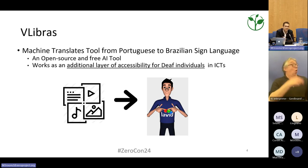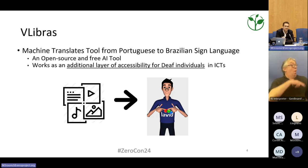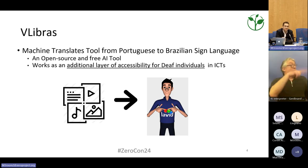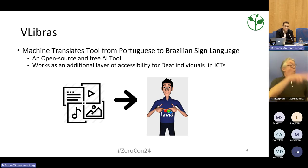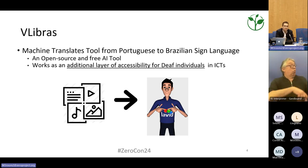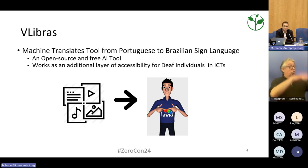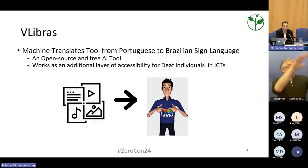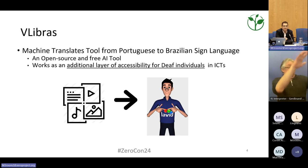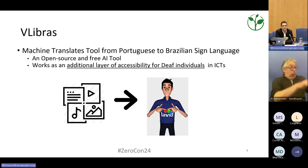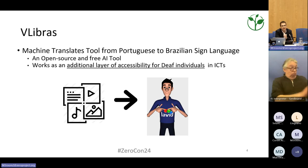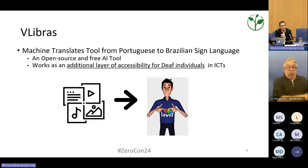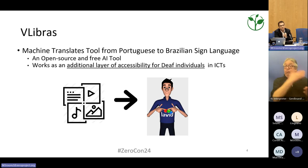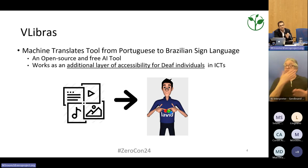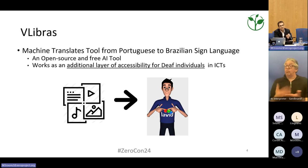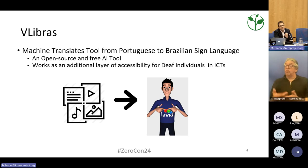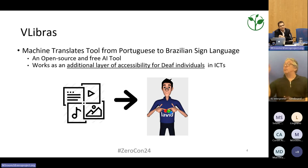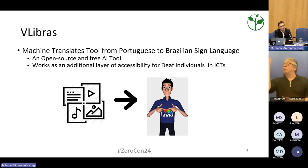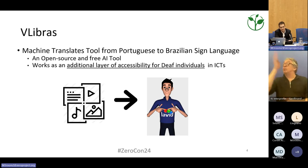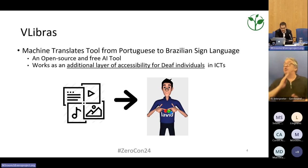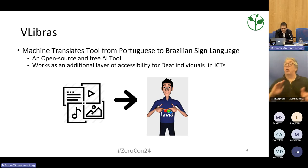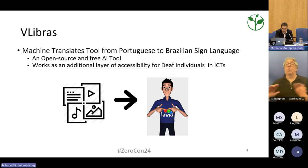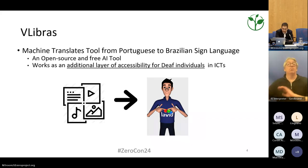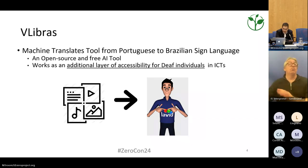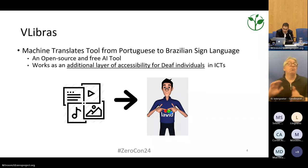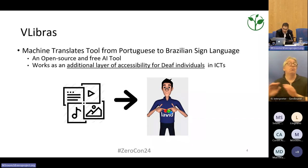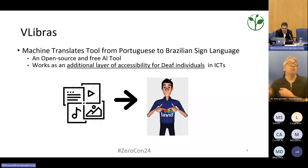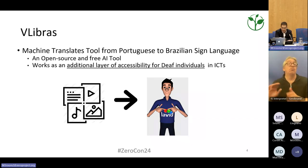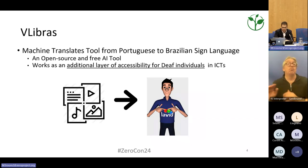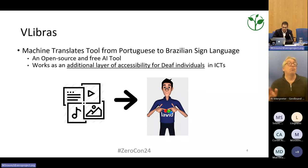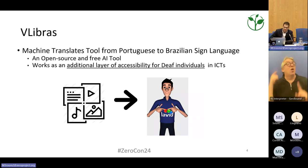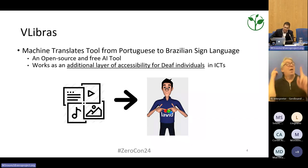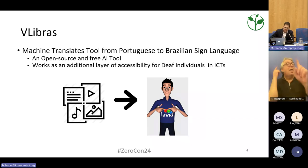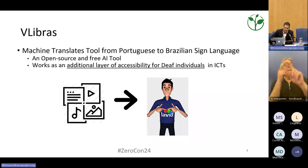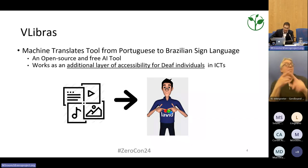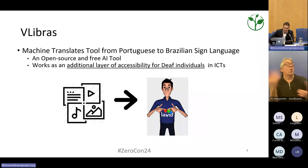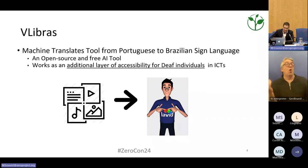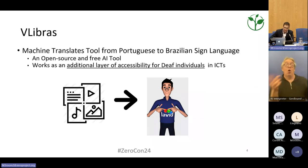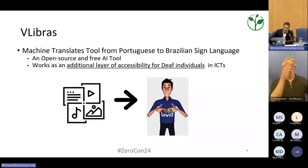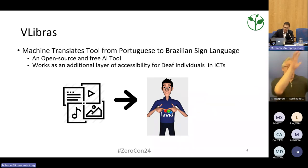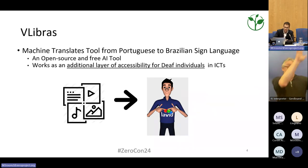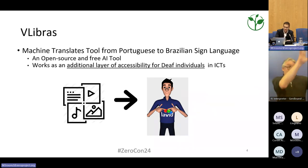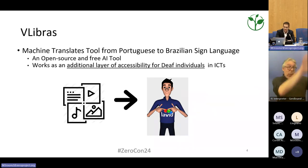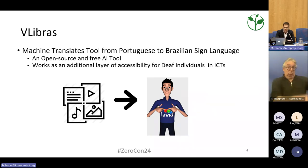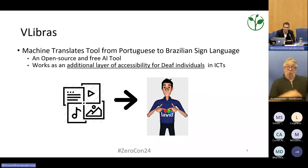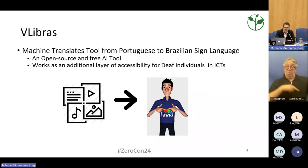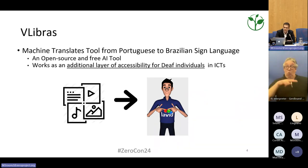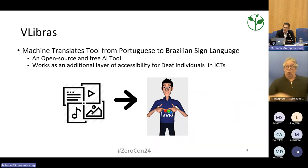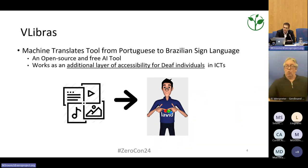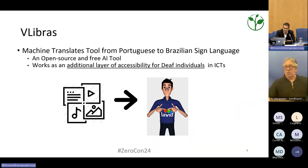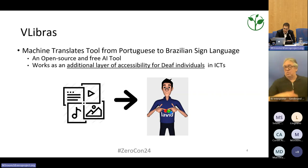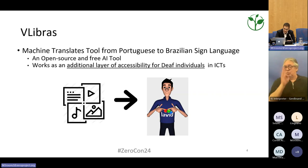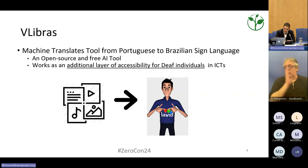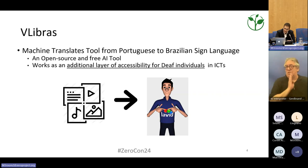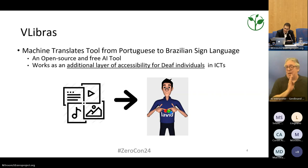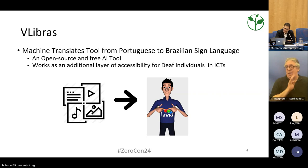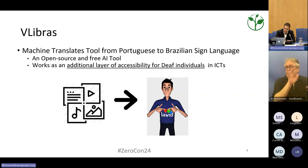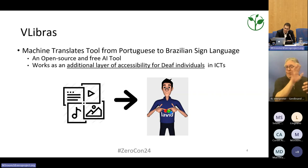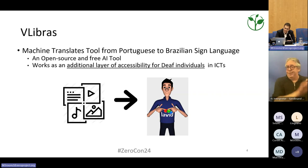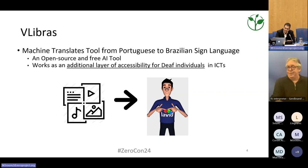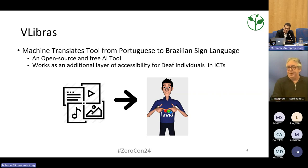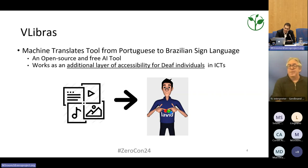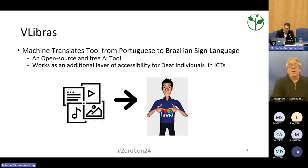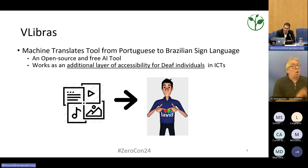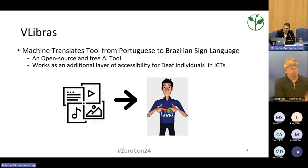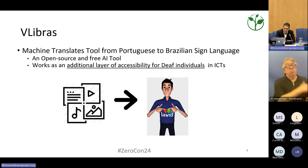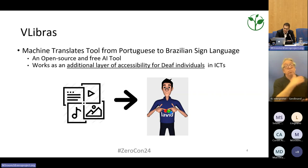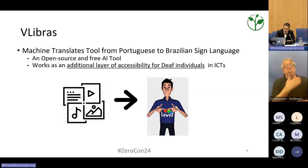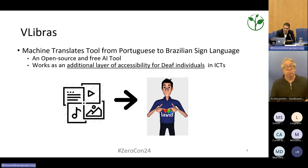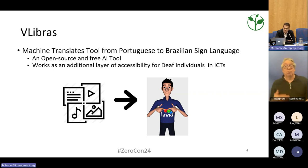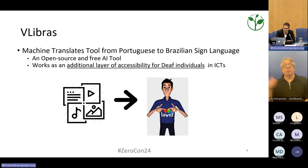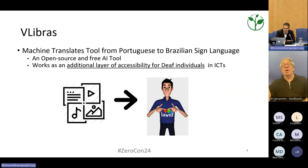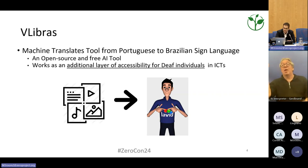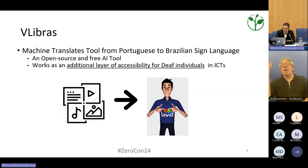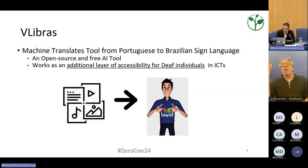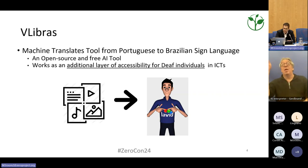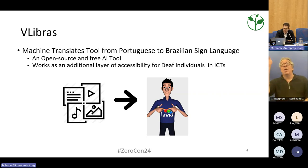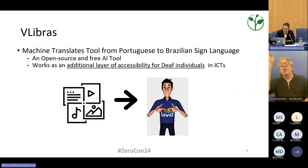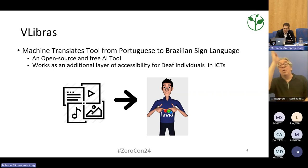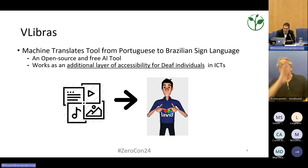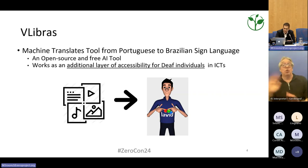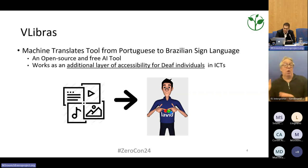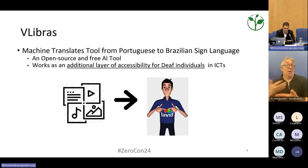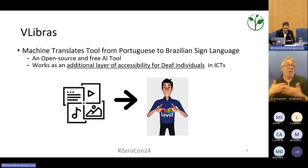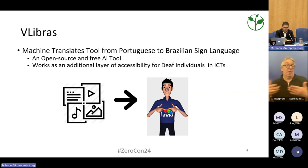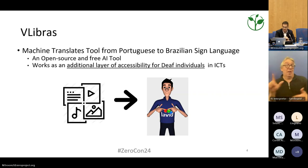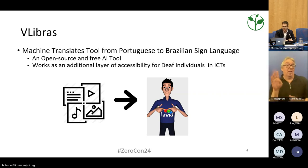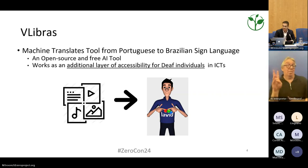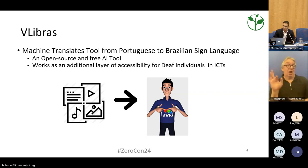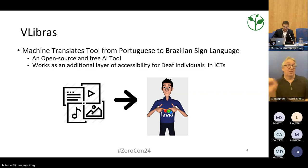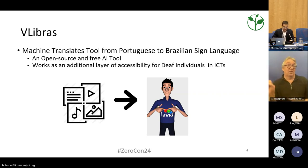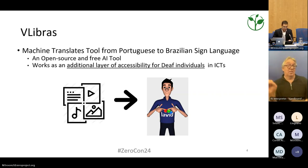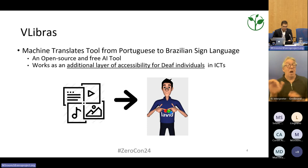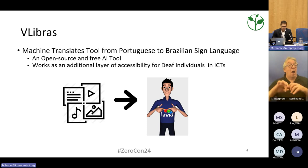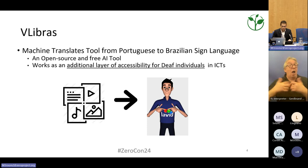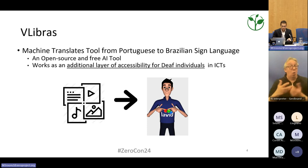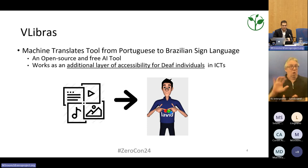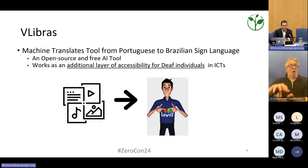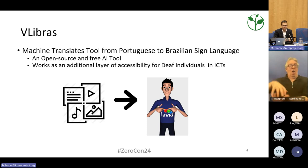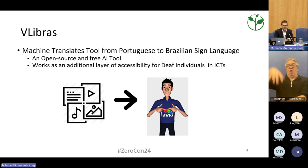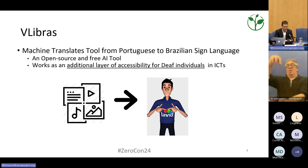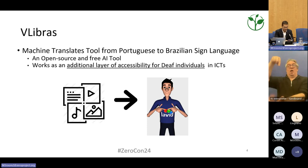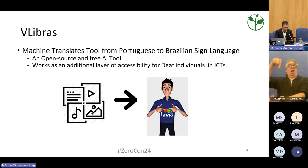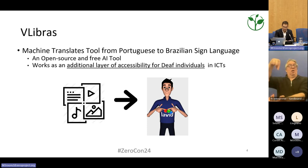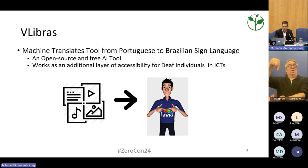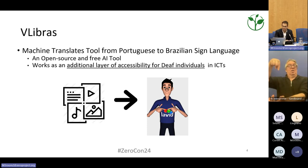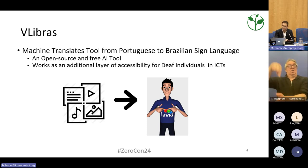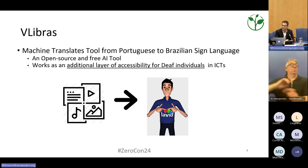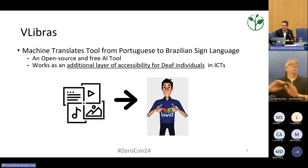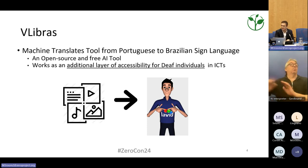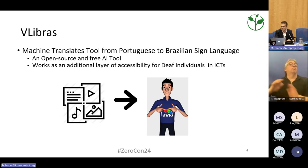the idea is that you translate videos and text to Brazilian sign language. We don't put the